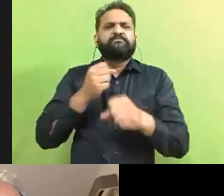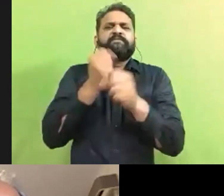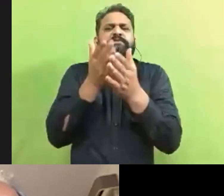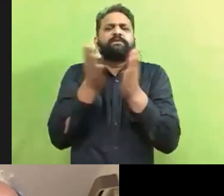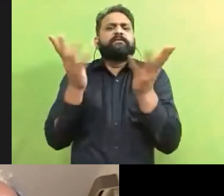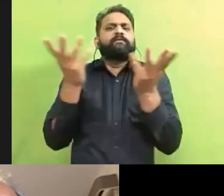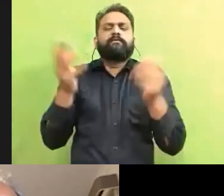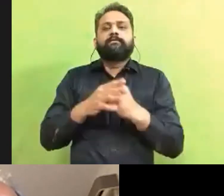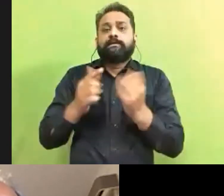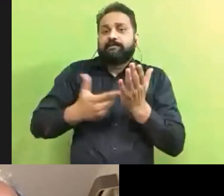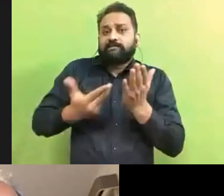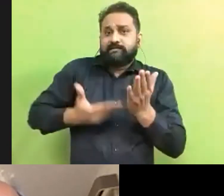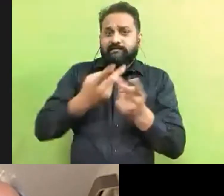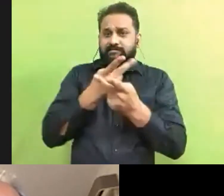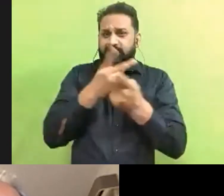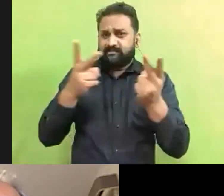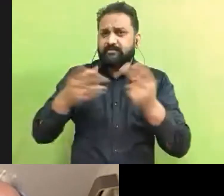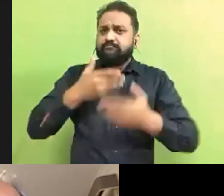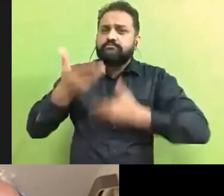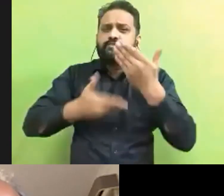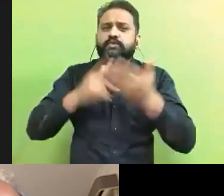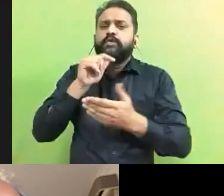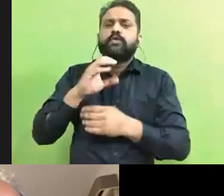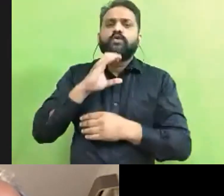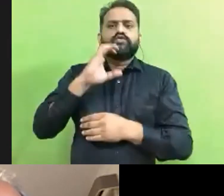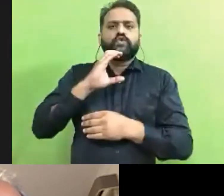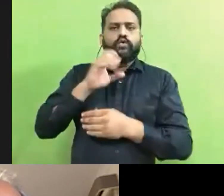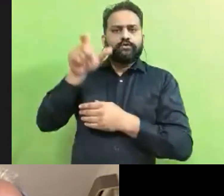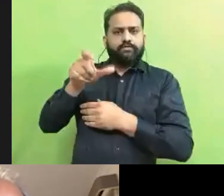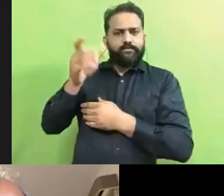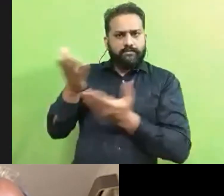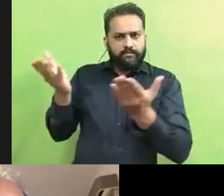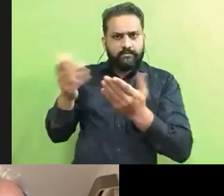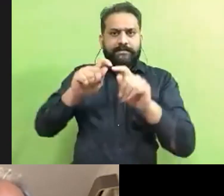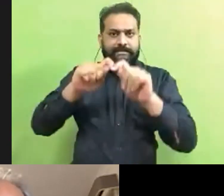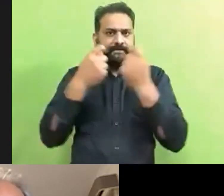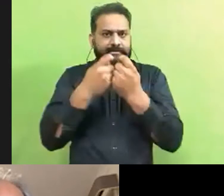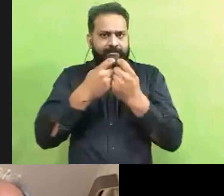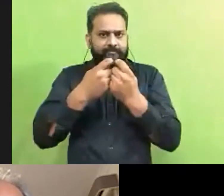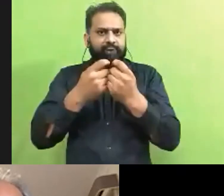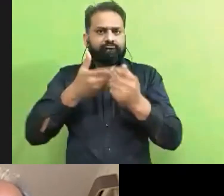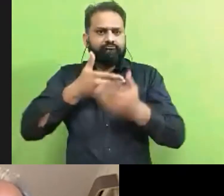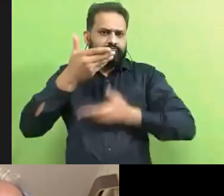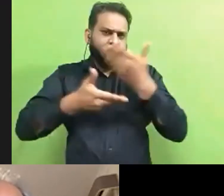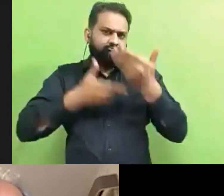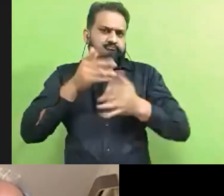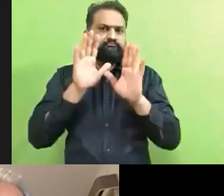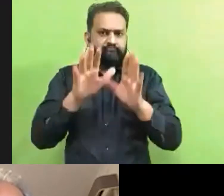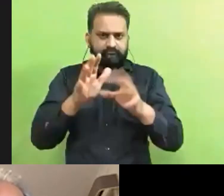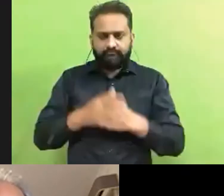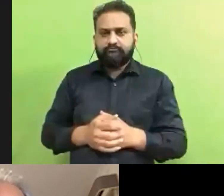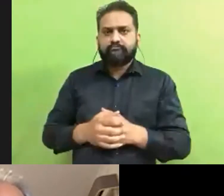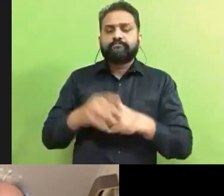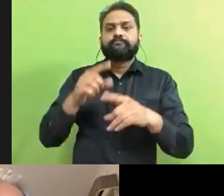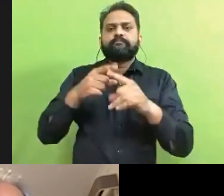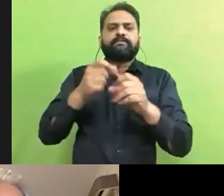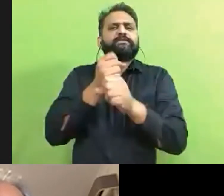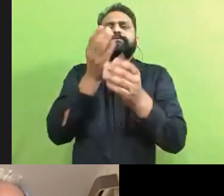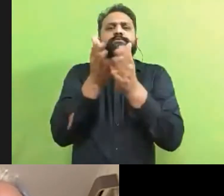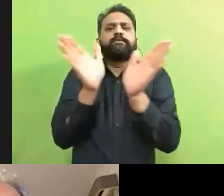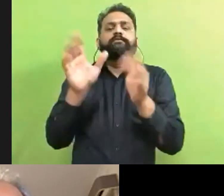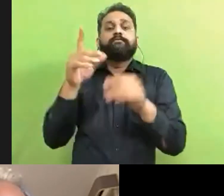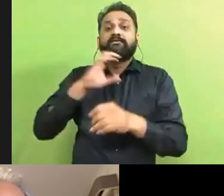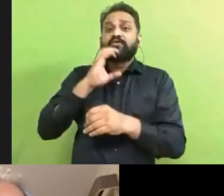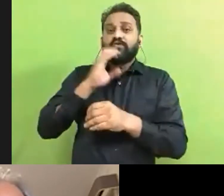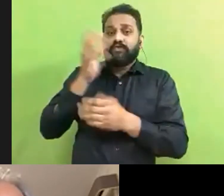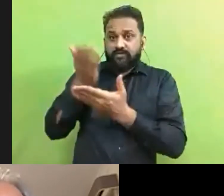given by the coaches to their team exclusively and generally the coaches they do not share